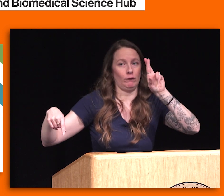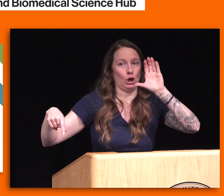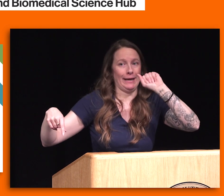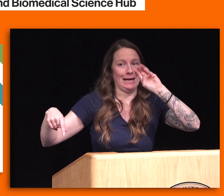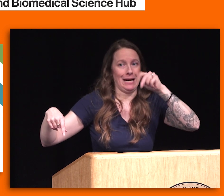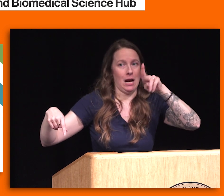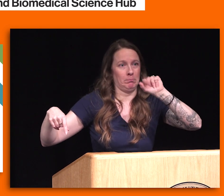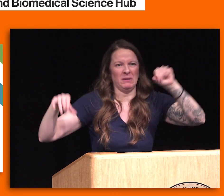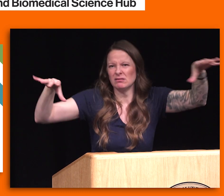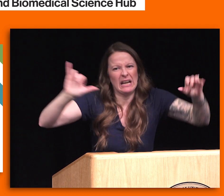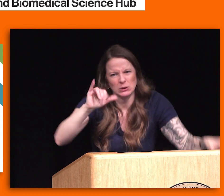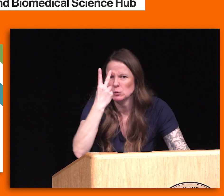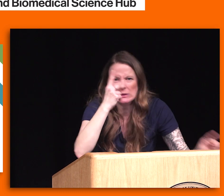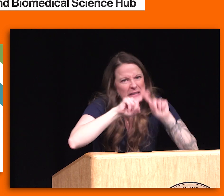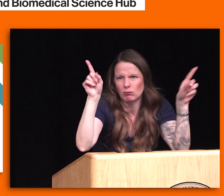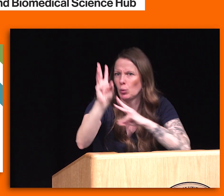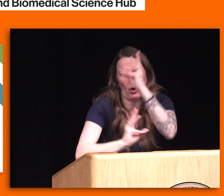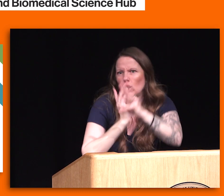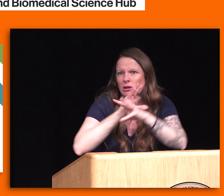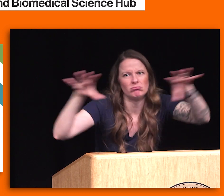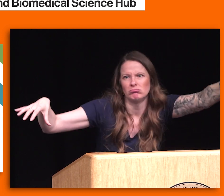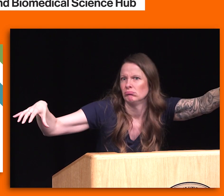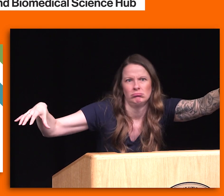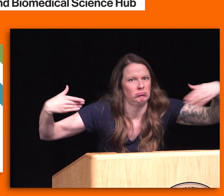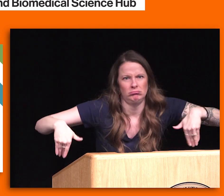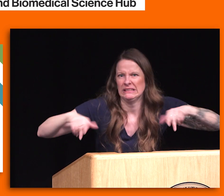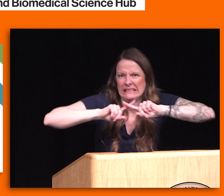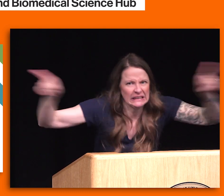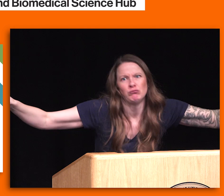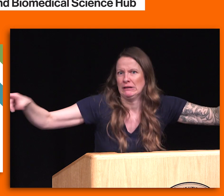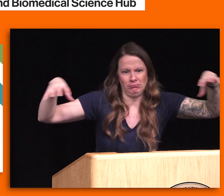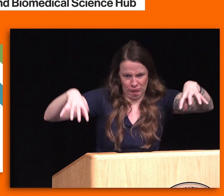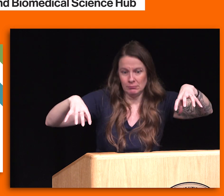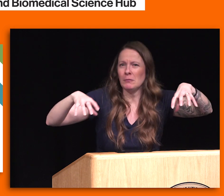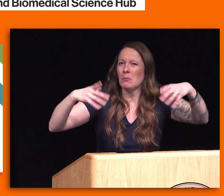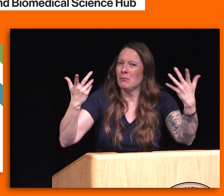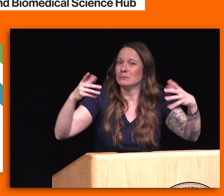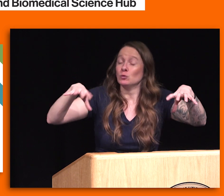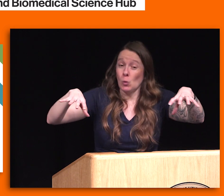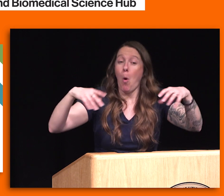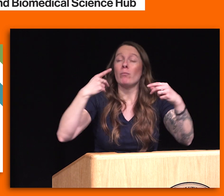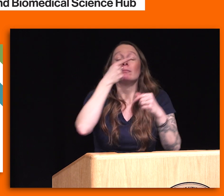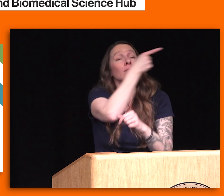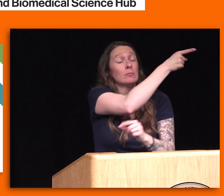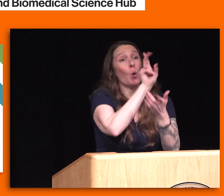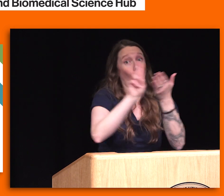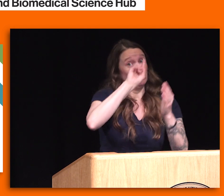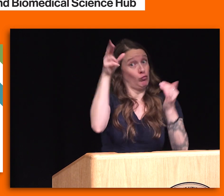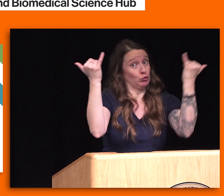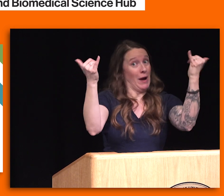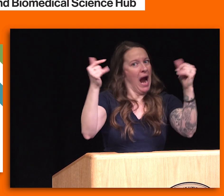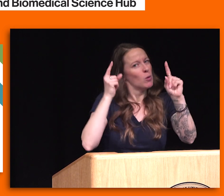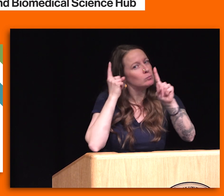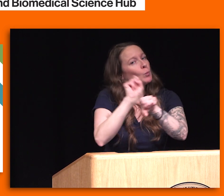and the other is called River Campus. It's like two different worlds. It really is. They're completely separate campuses.